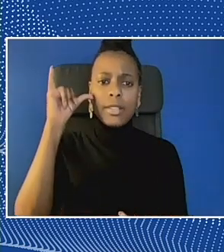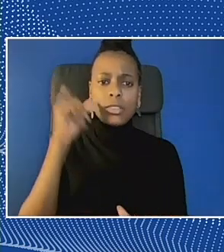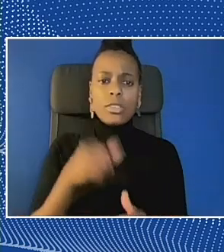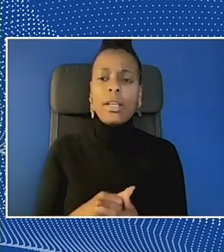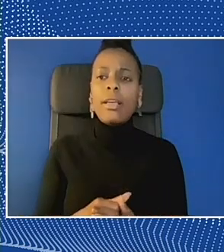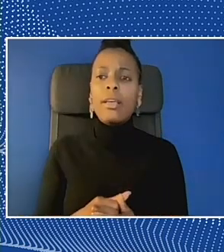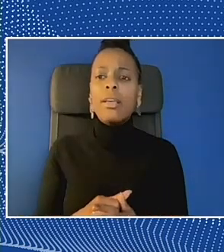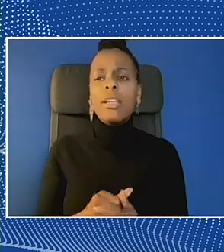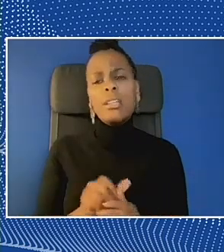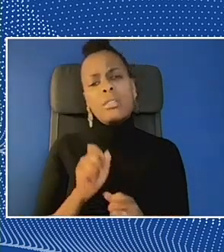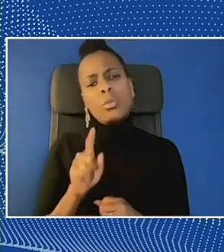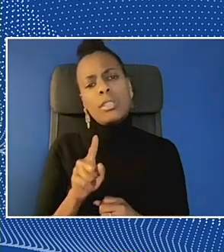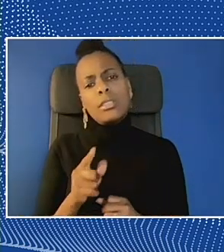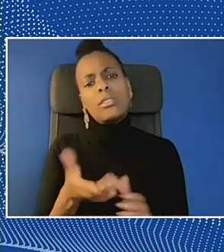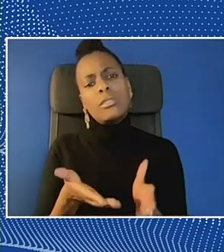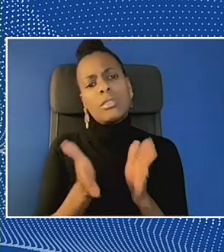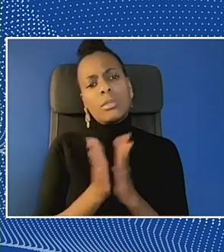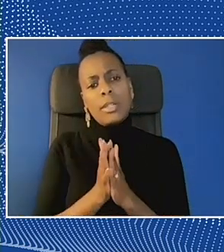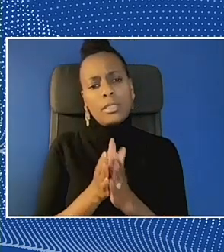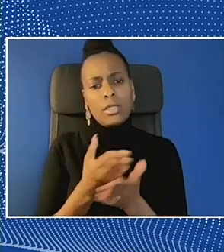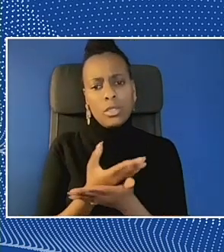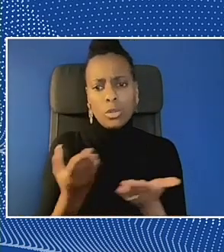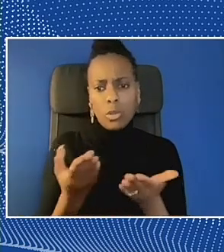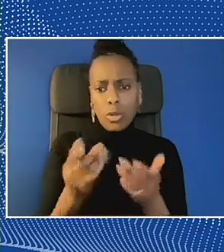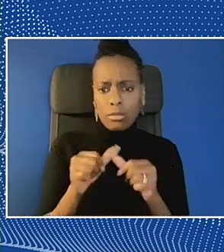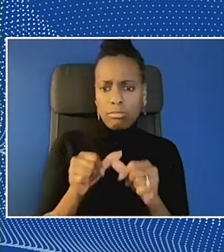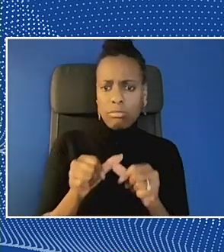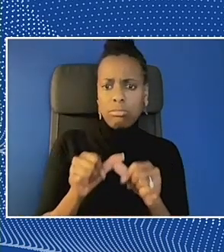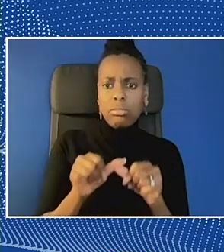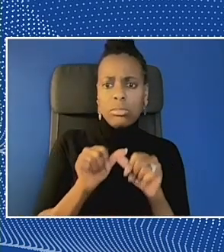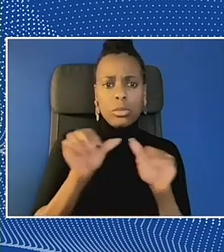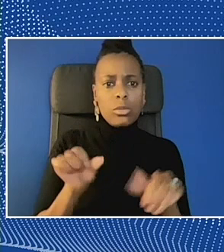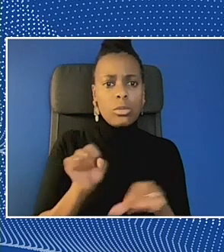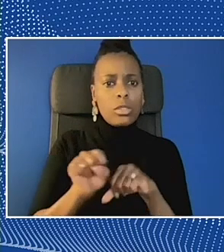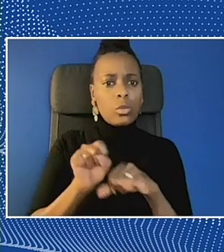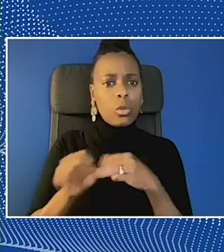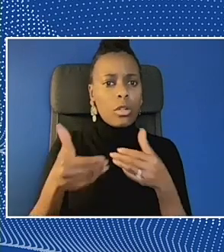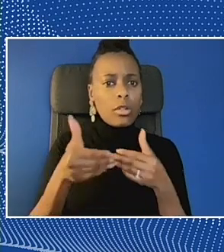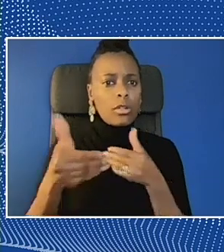request as you continue to do this work moving forward. One of the things that, you know, I found